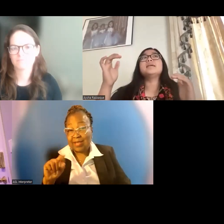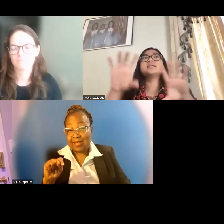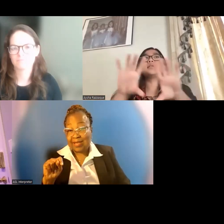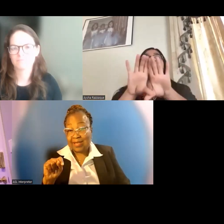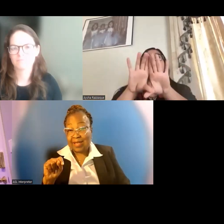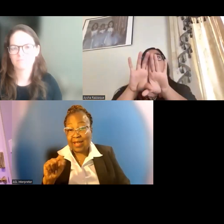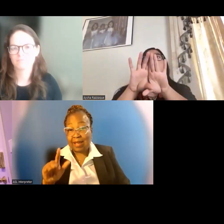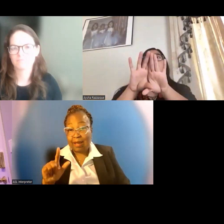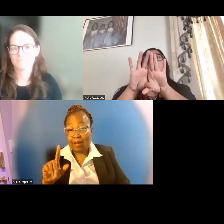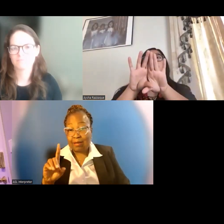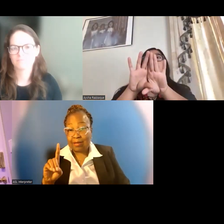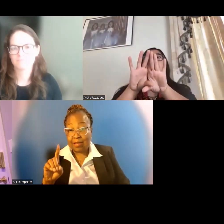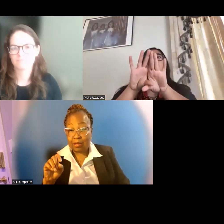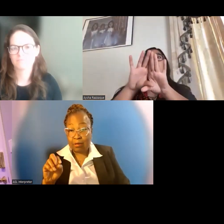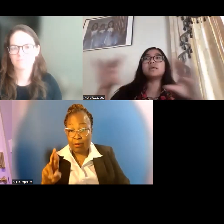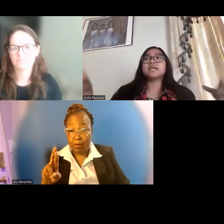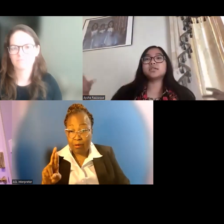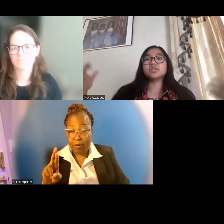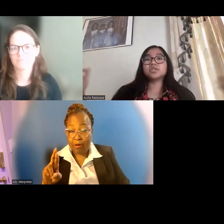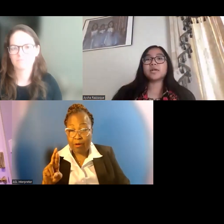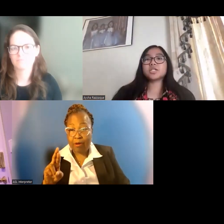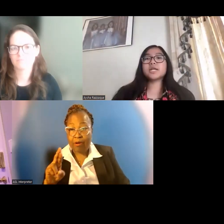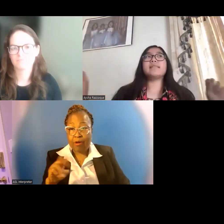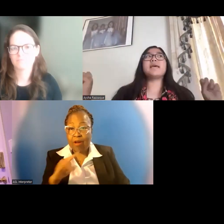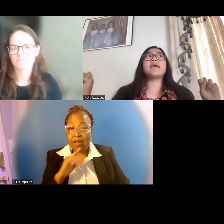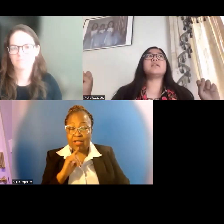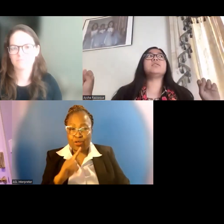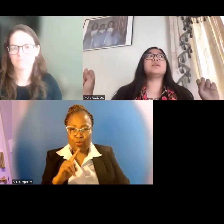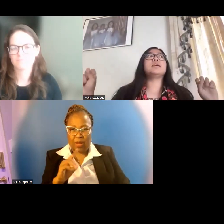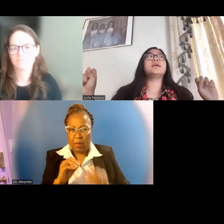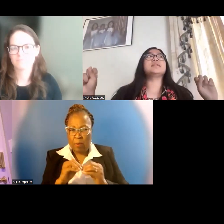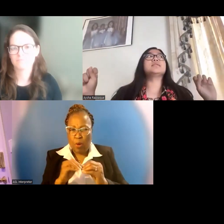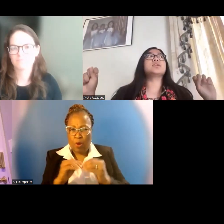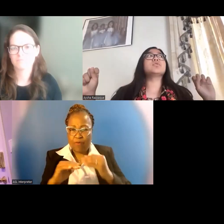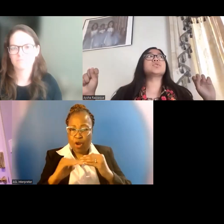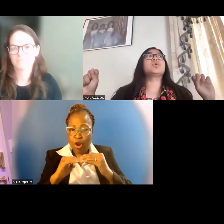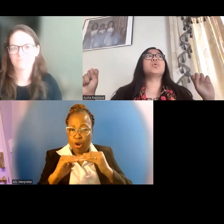it's more horizontal structure and then it's also web like